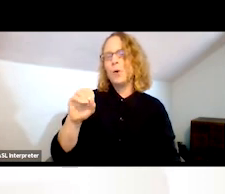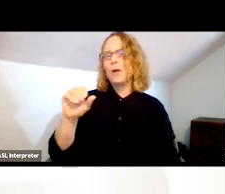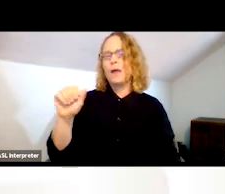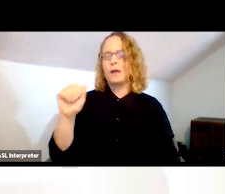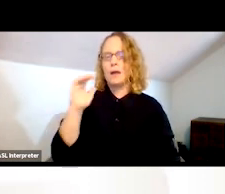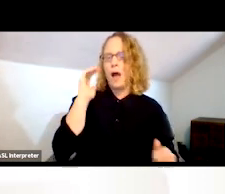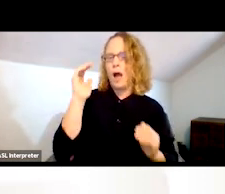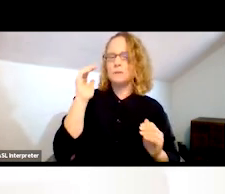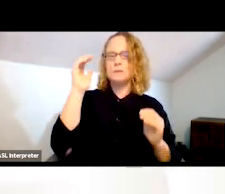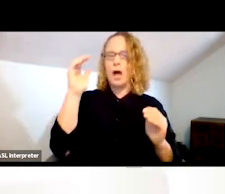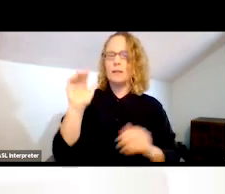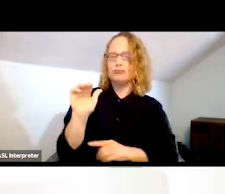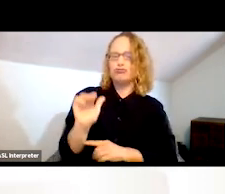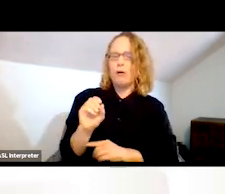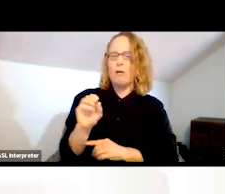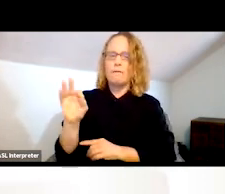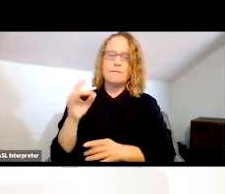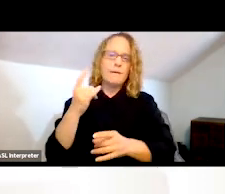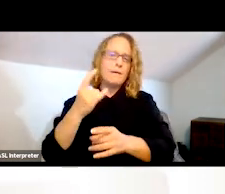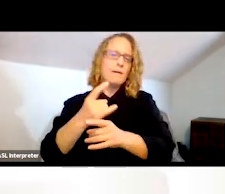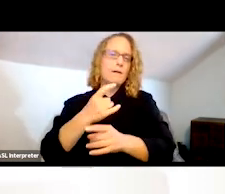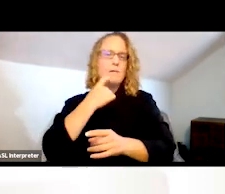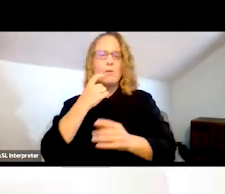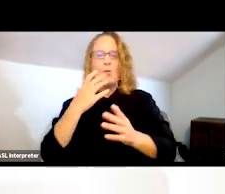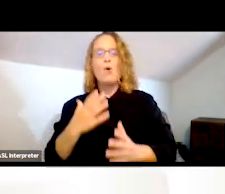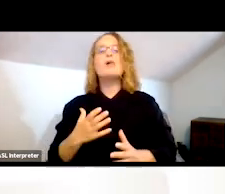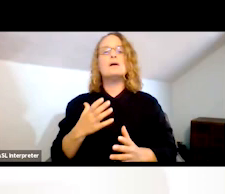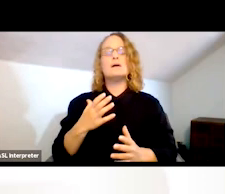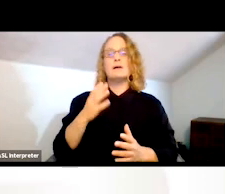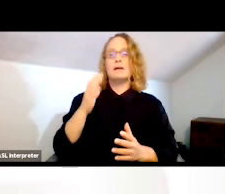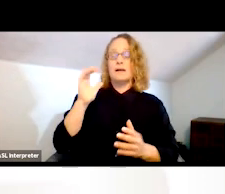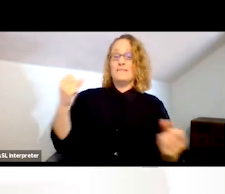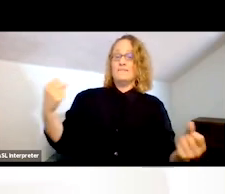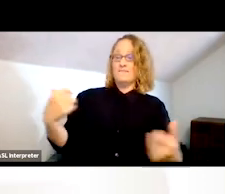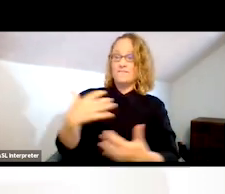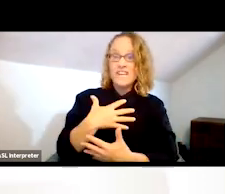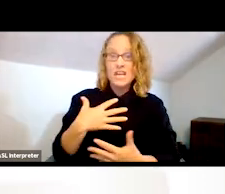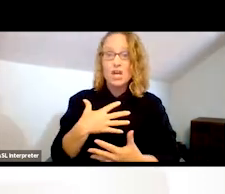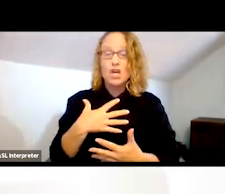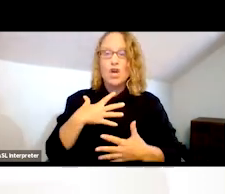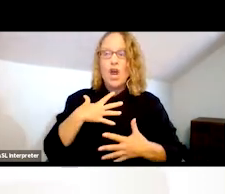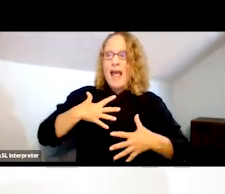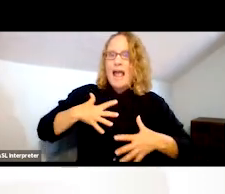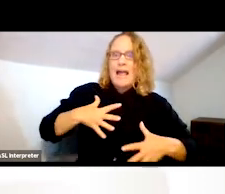it begins in childhood, and I'm no exception. So I'm the adult child of an alcoholic.